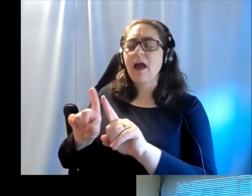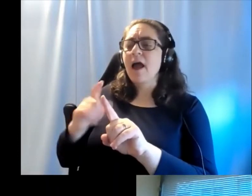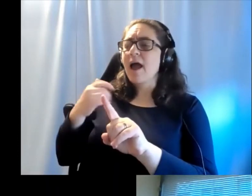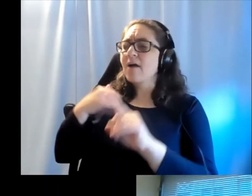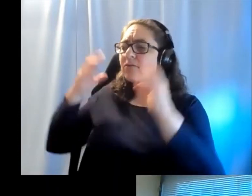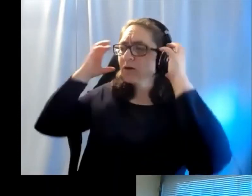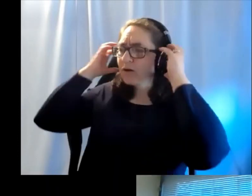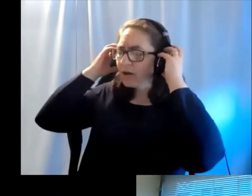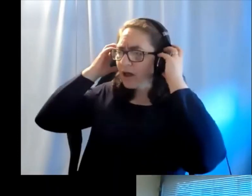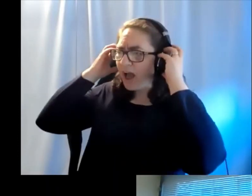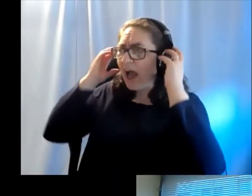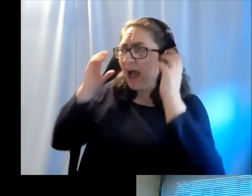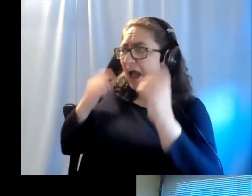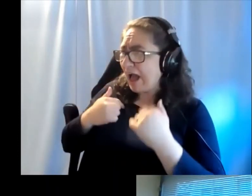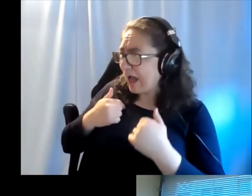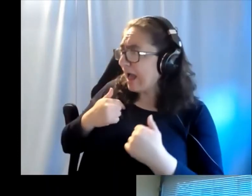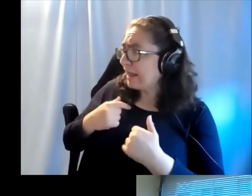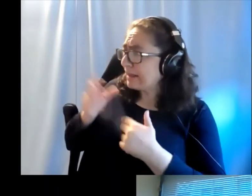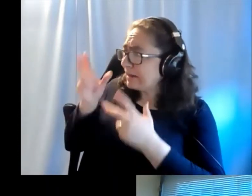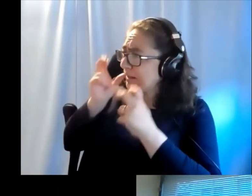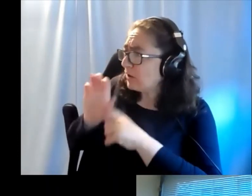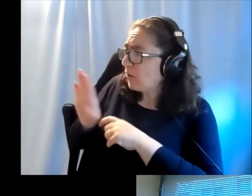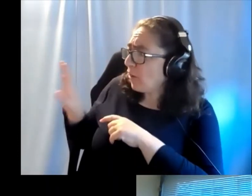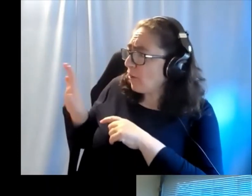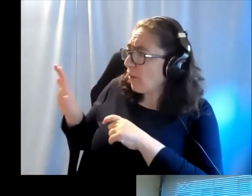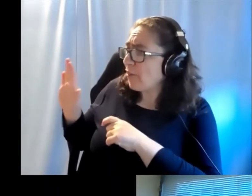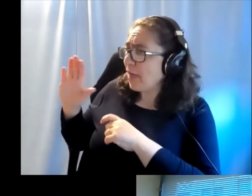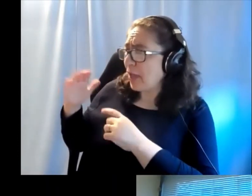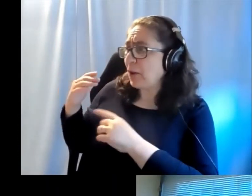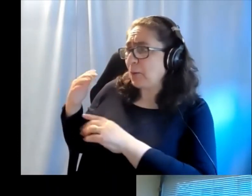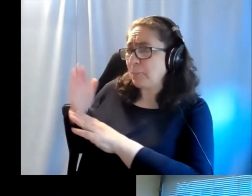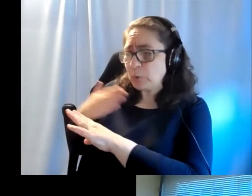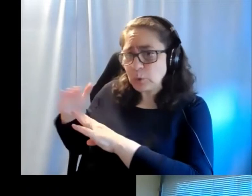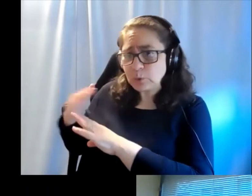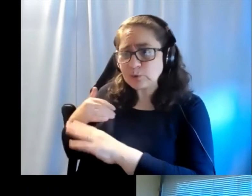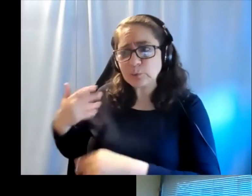and I can hear their music.